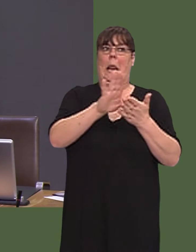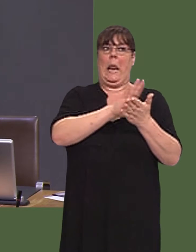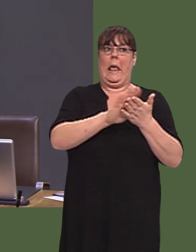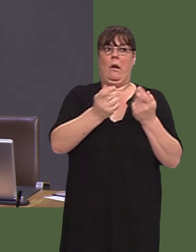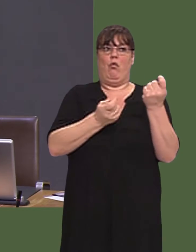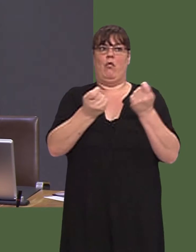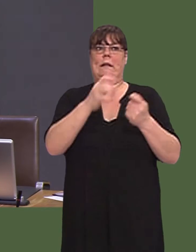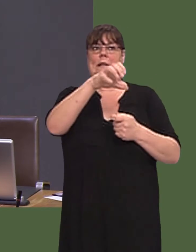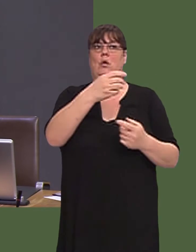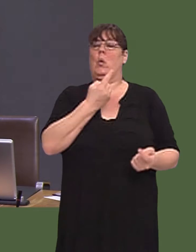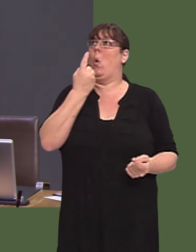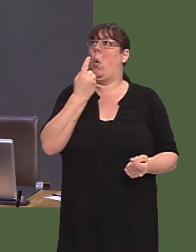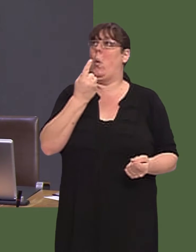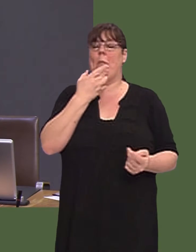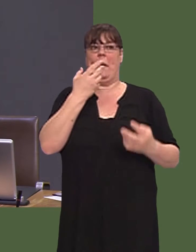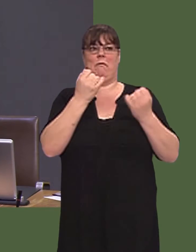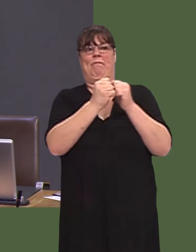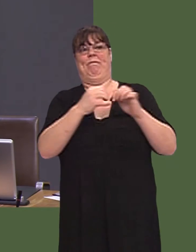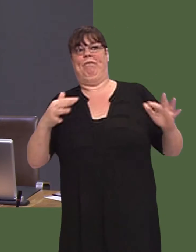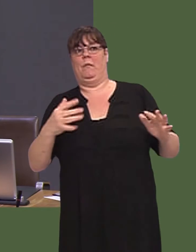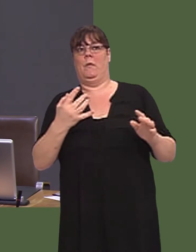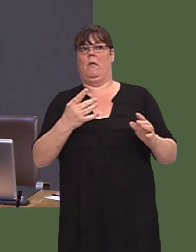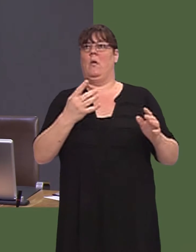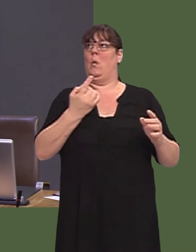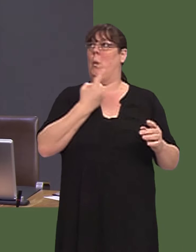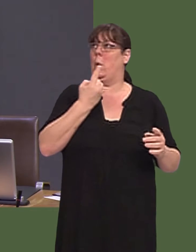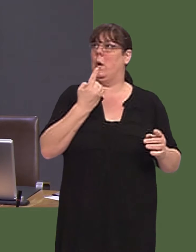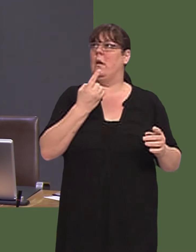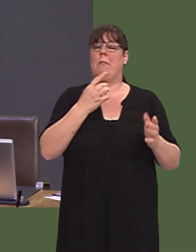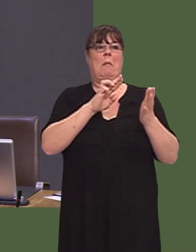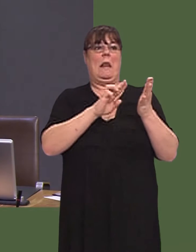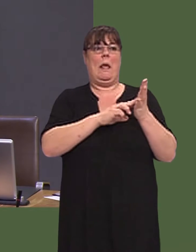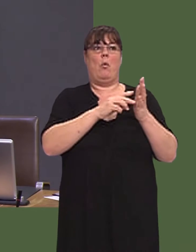Will you learn lessons from this development to ensure that disabled access is there, and